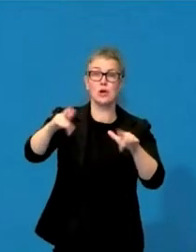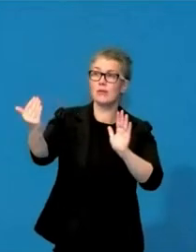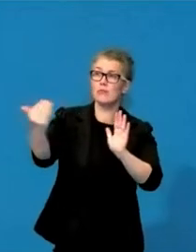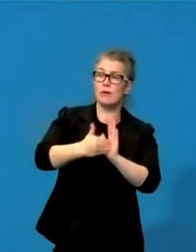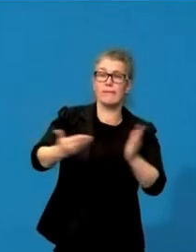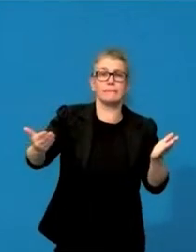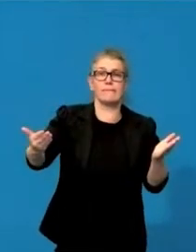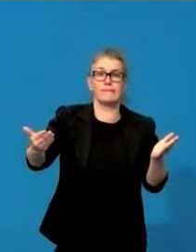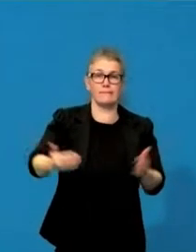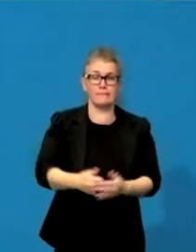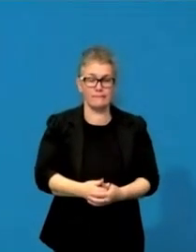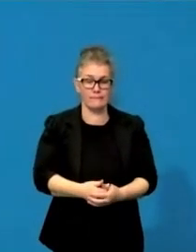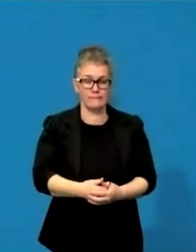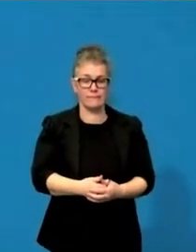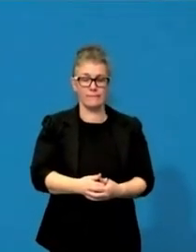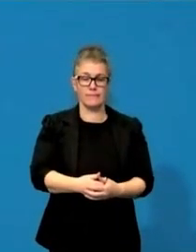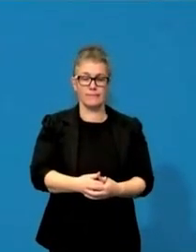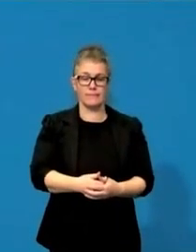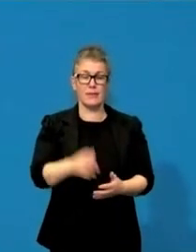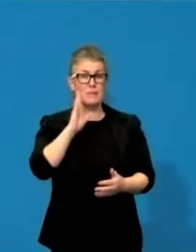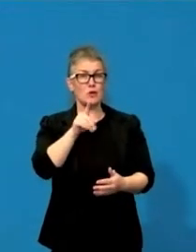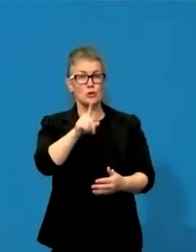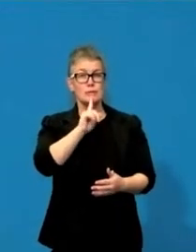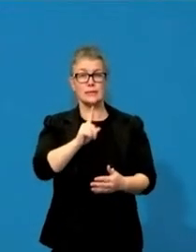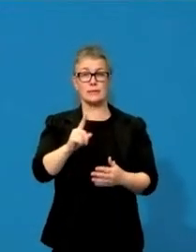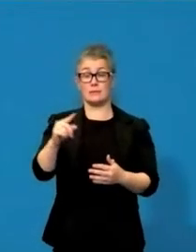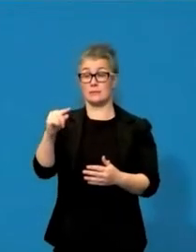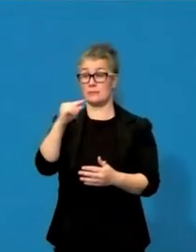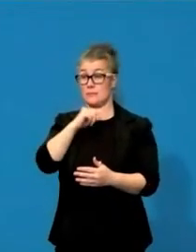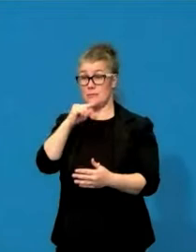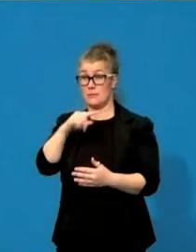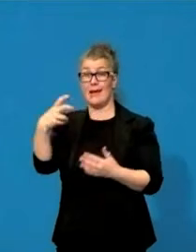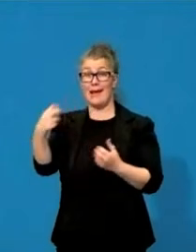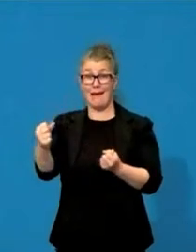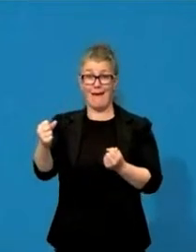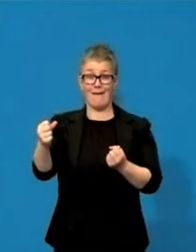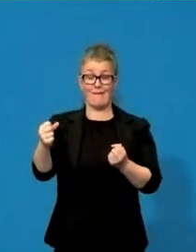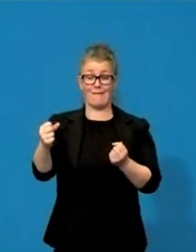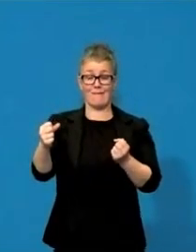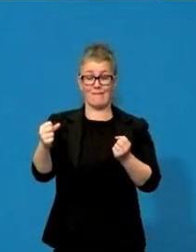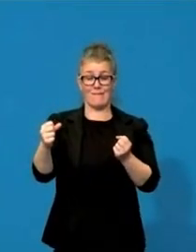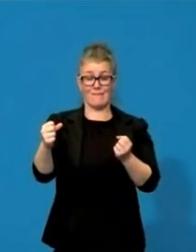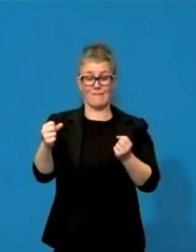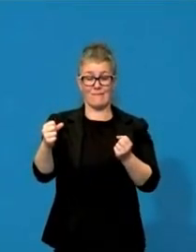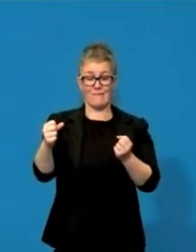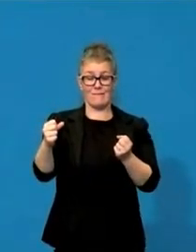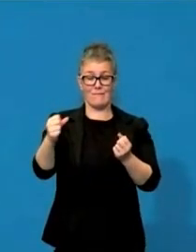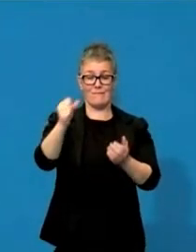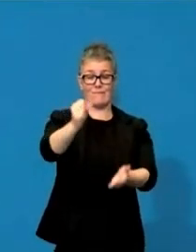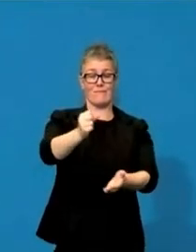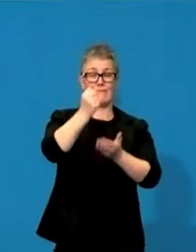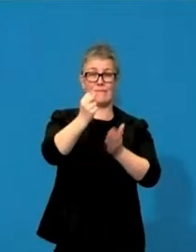So before you said that Bubbaboy has a package for - and has been signed up on